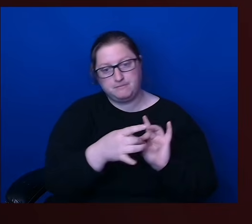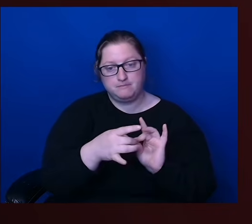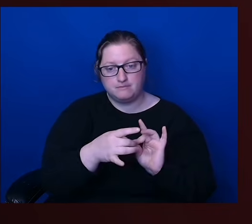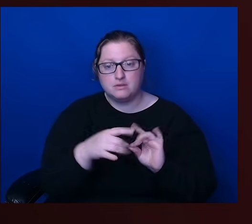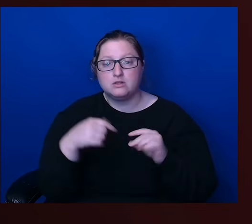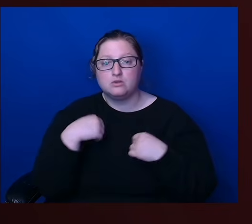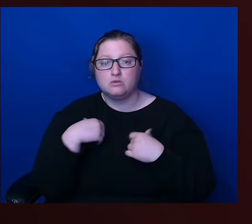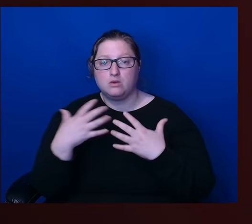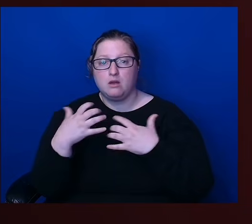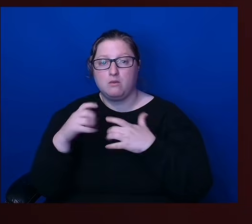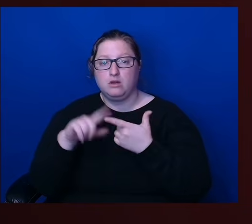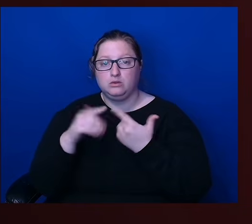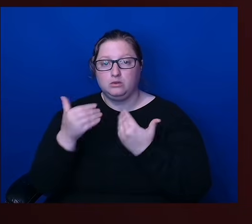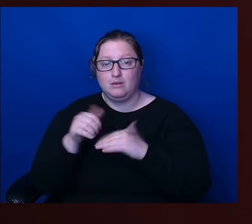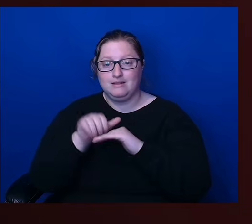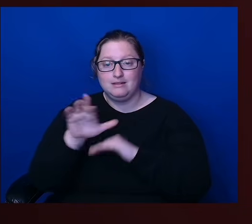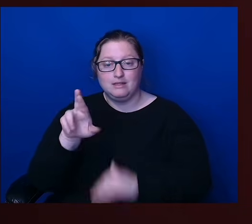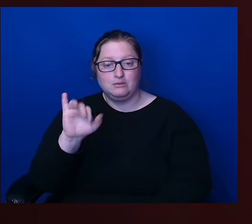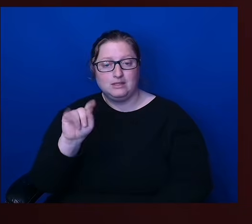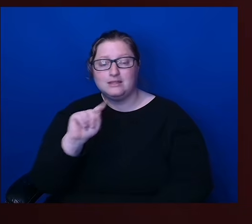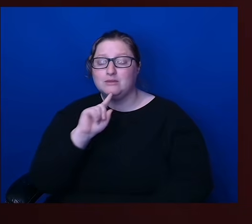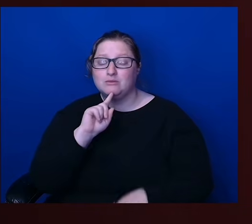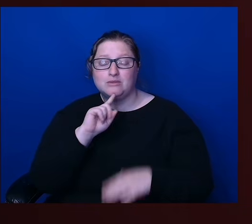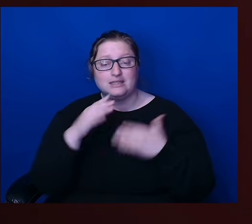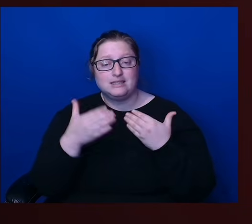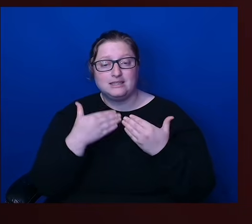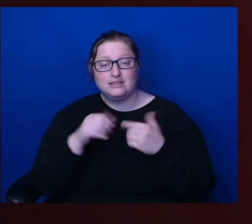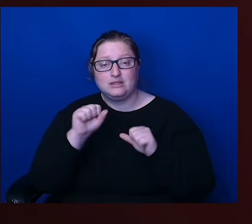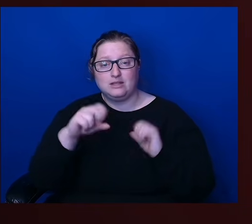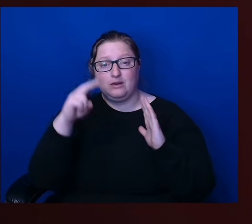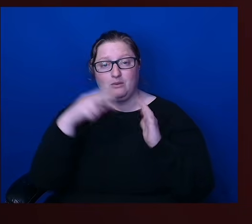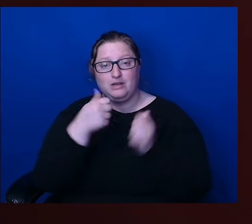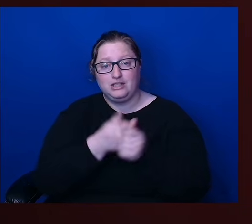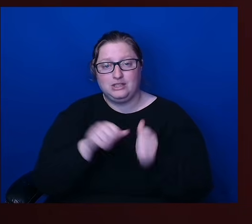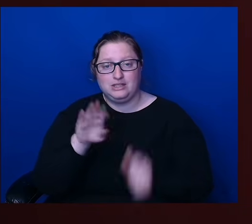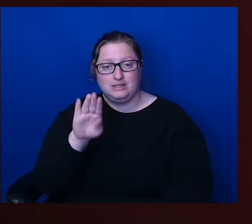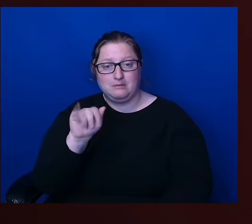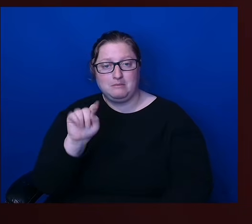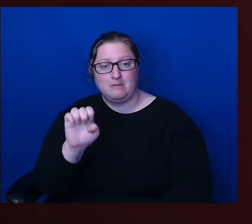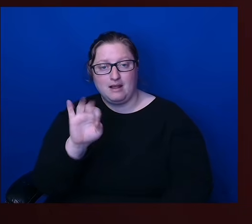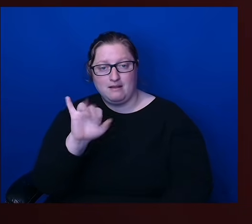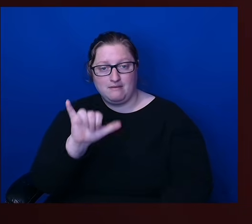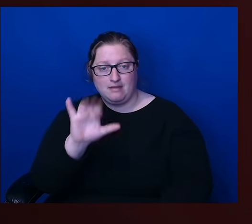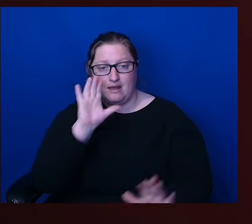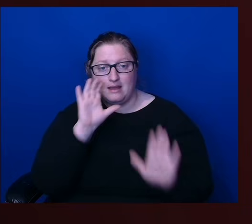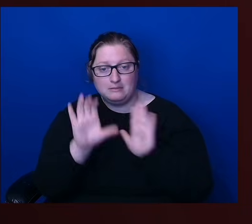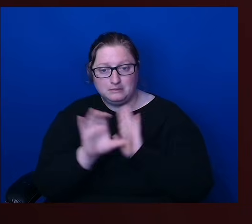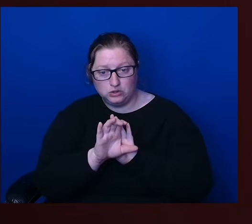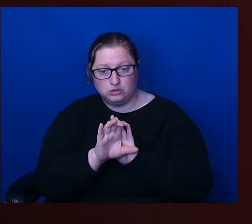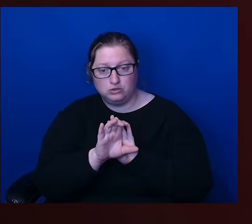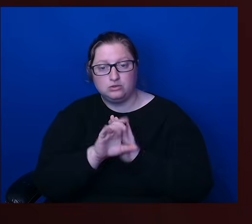It's as easy as either reading the bytes of the image and taking that blob of bytes and